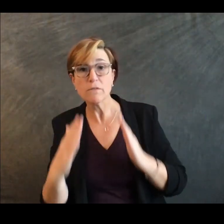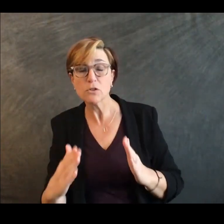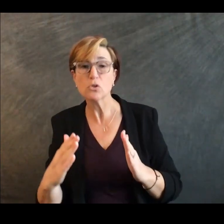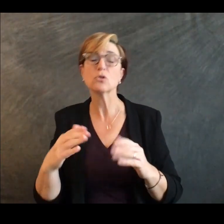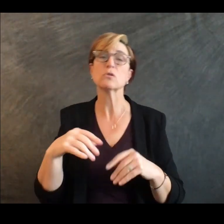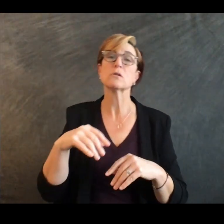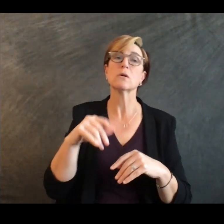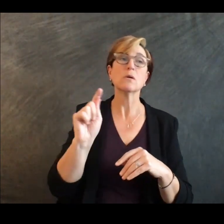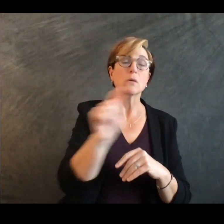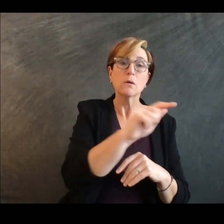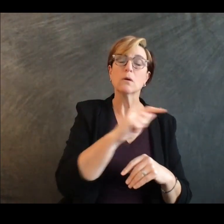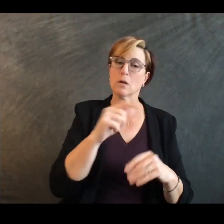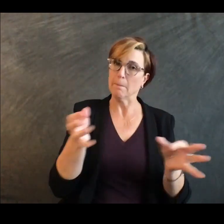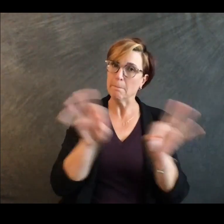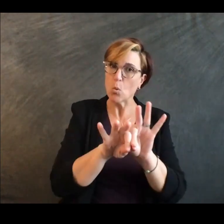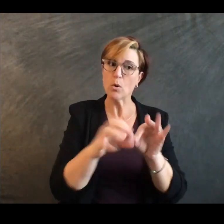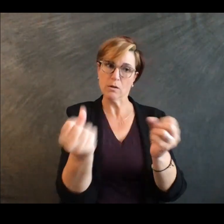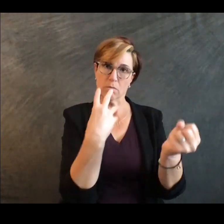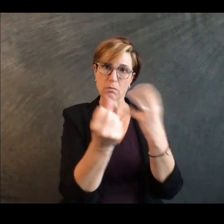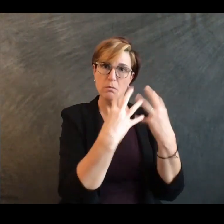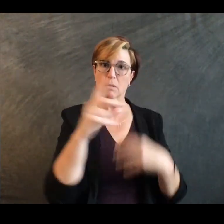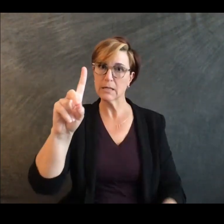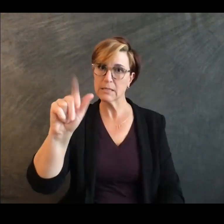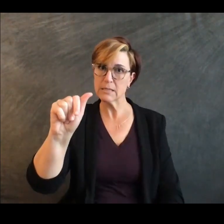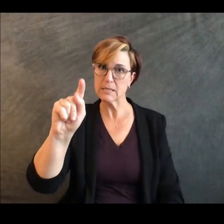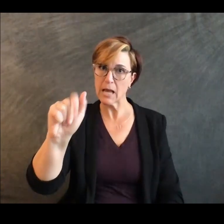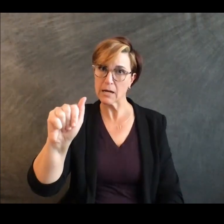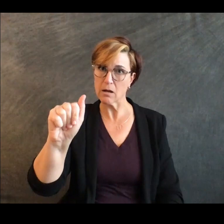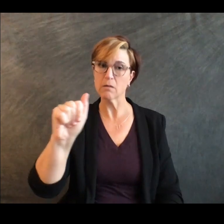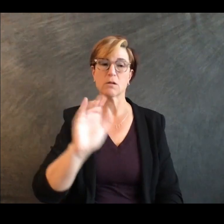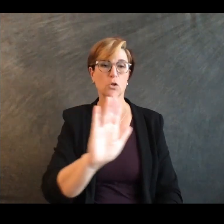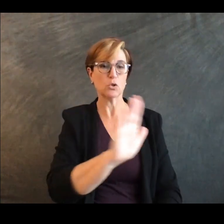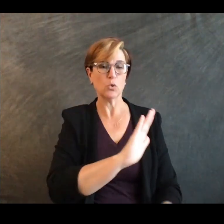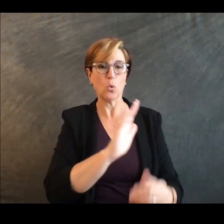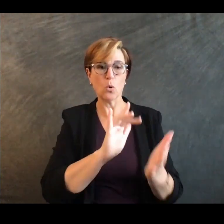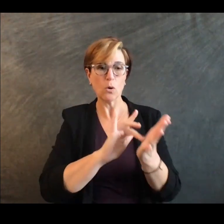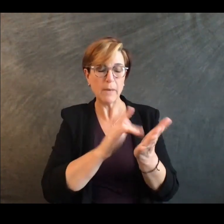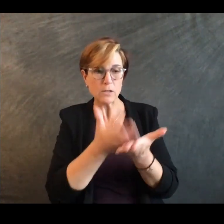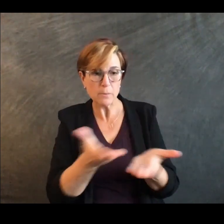with us about equipment and their needs is very important all of their supplies